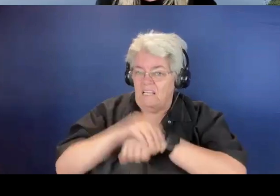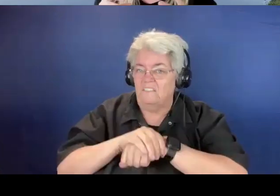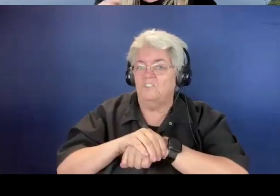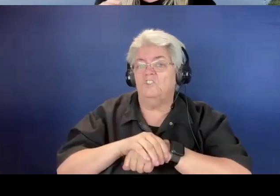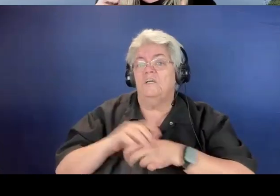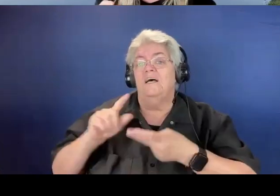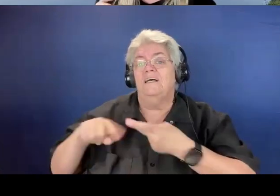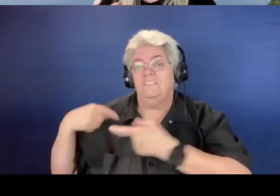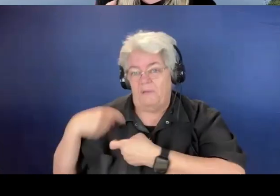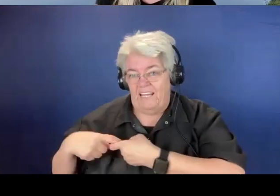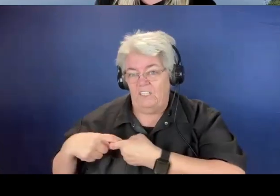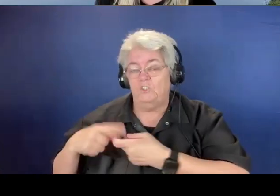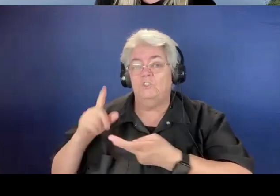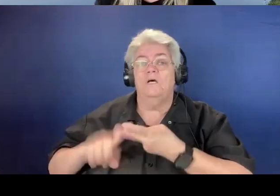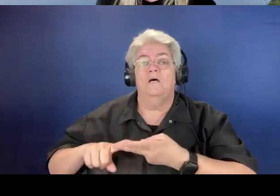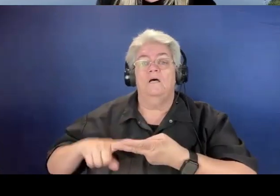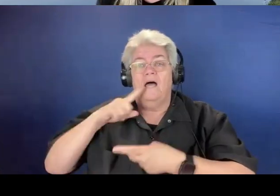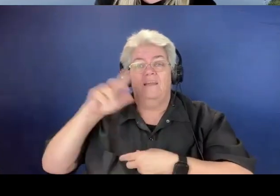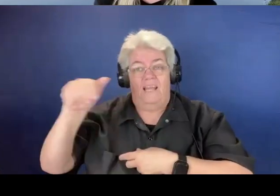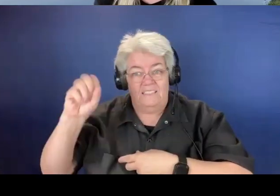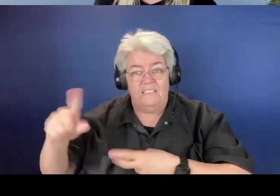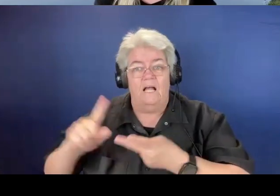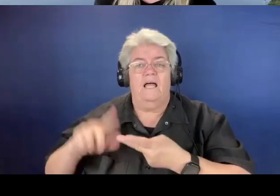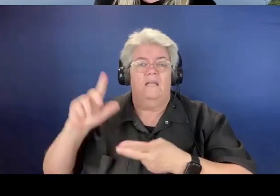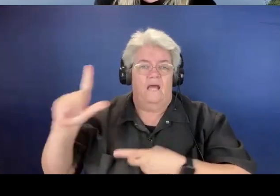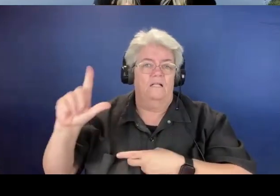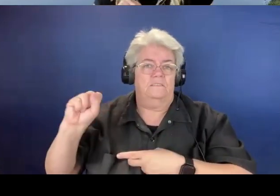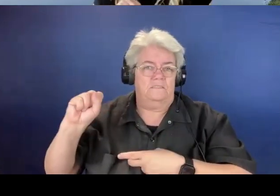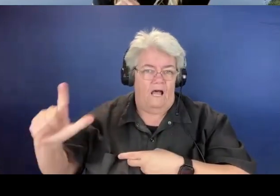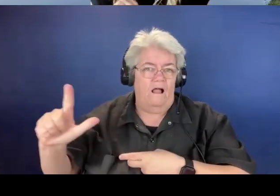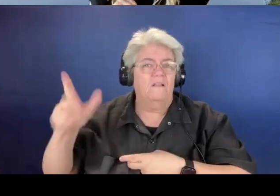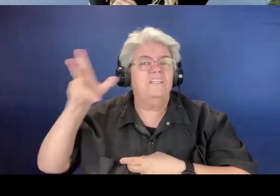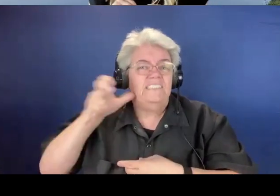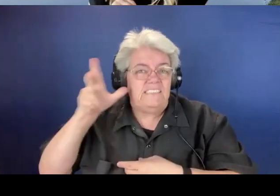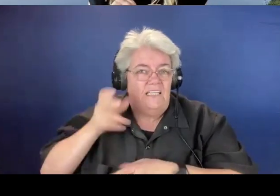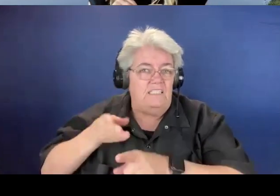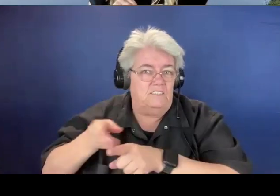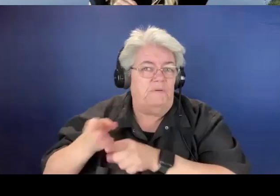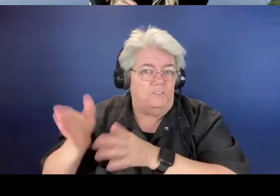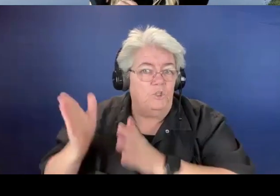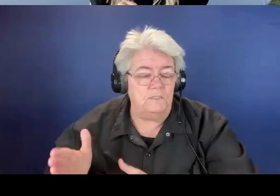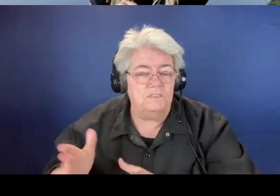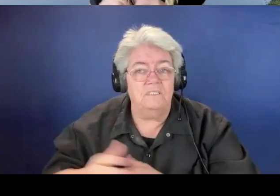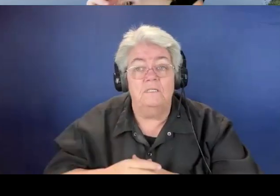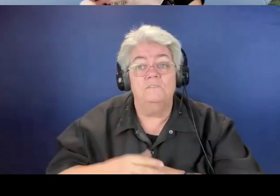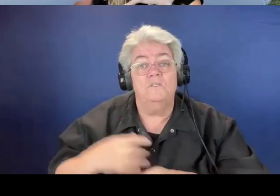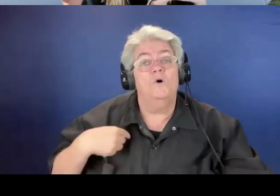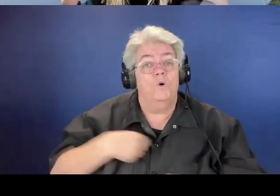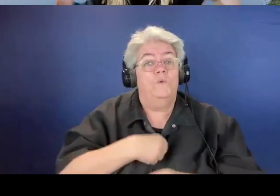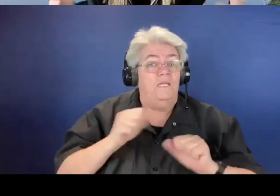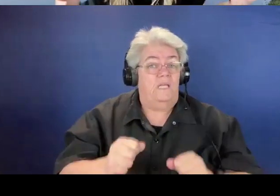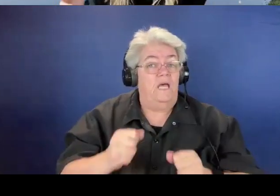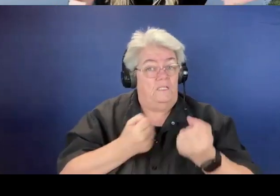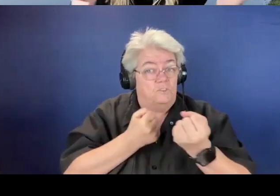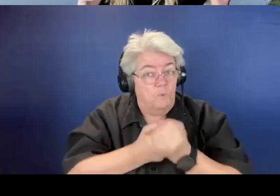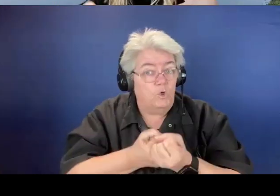We are also LSL or listen specialists. And so, we are able to support children across several approaches.